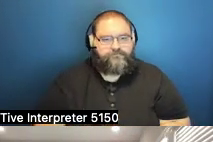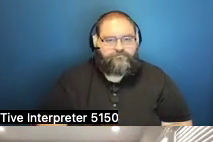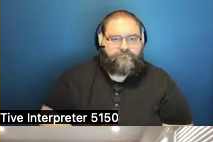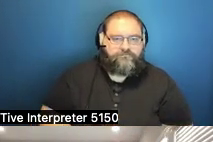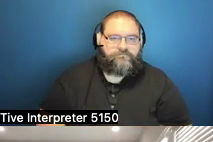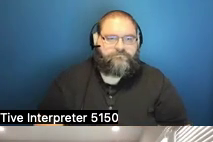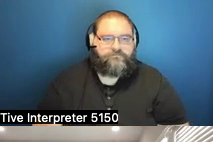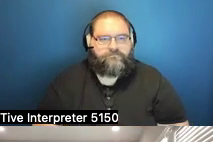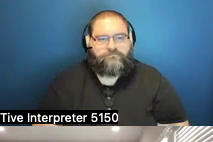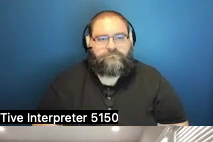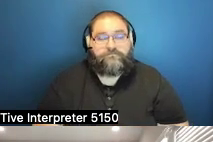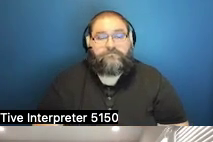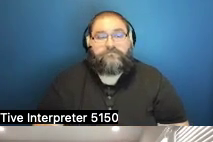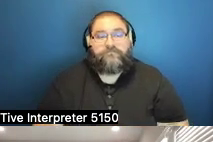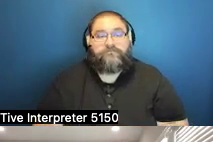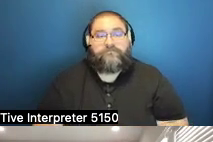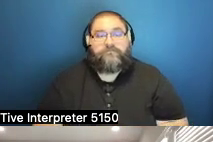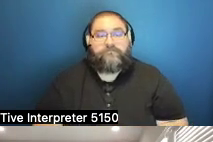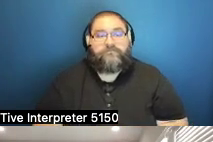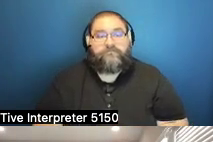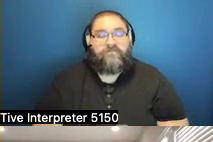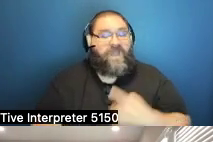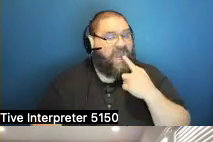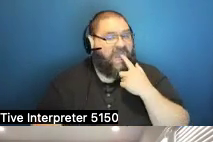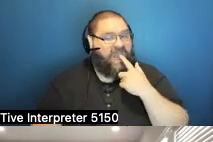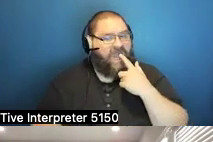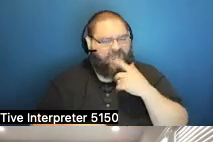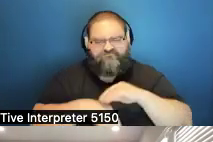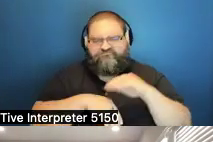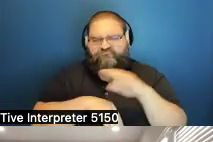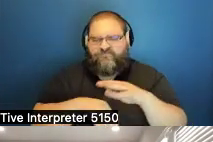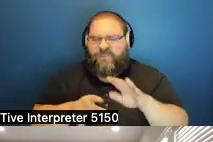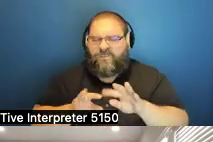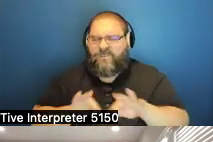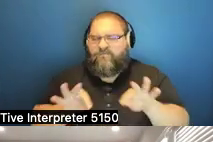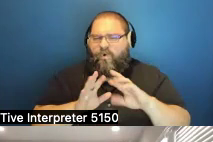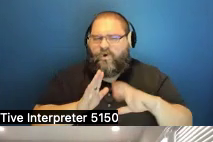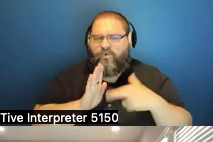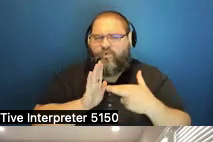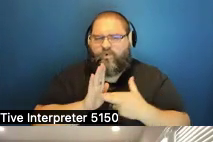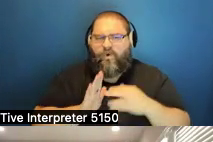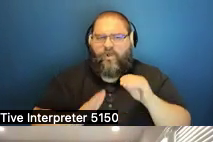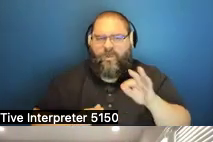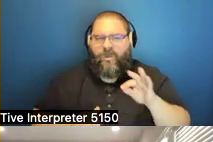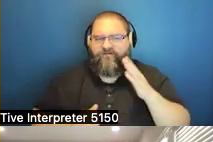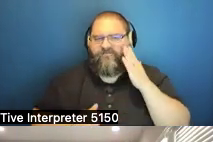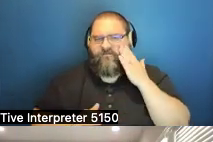Uh, the con plays an important role in the development of cranial facial stresses.